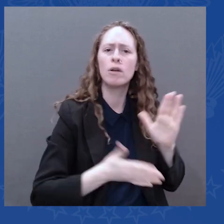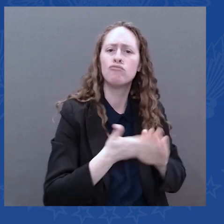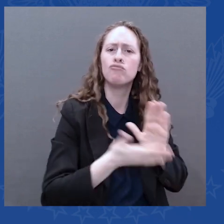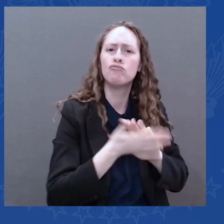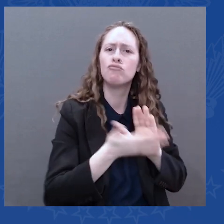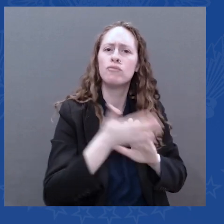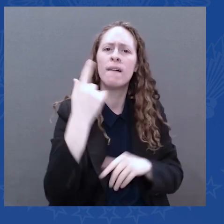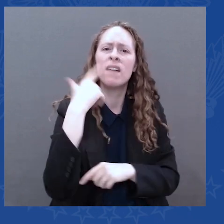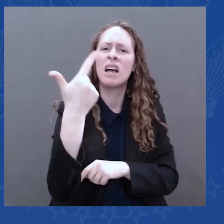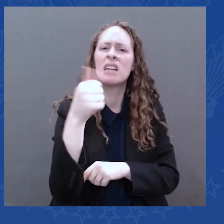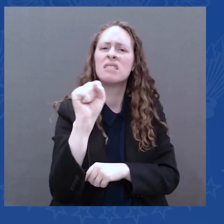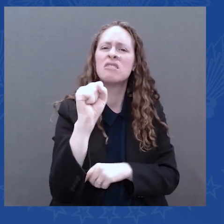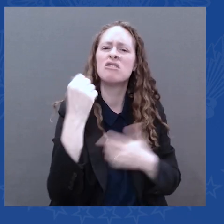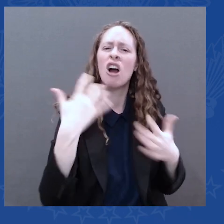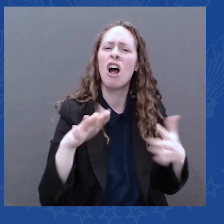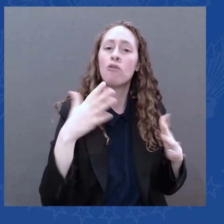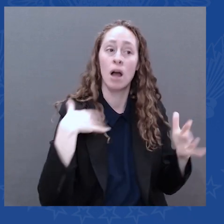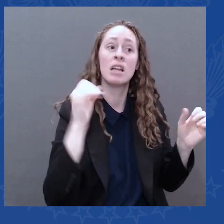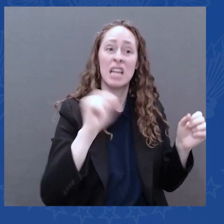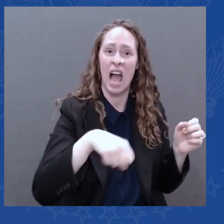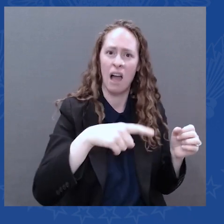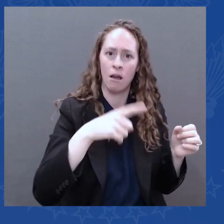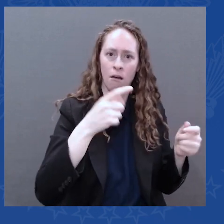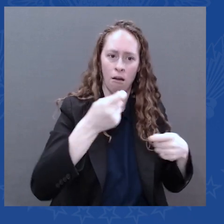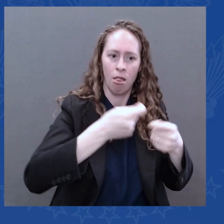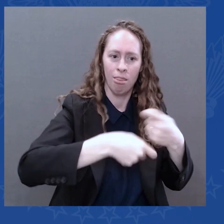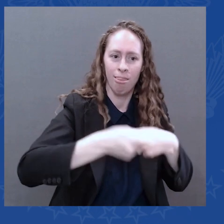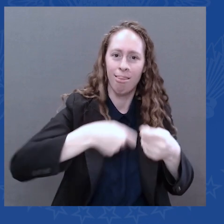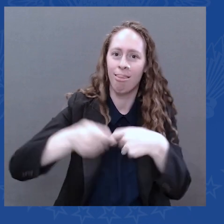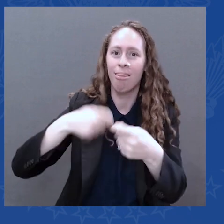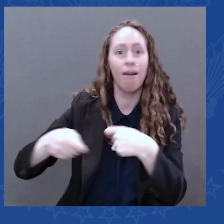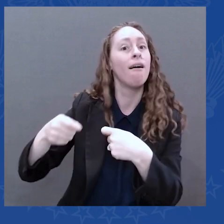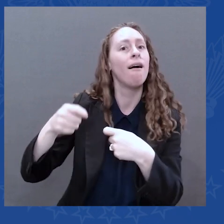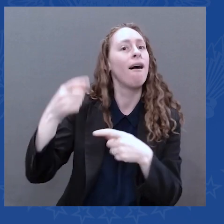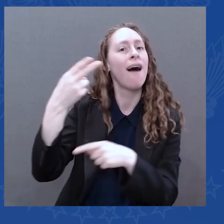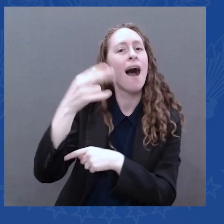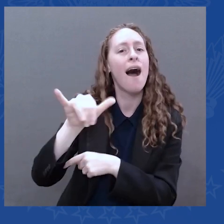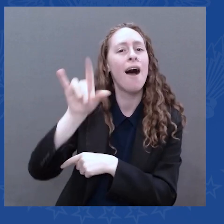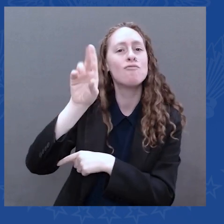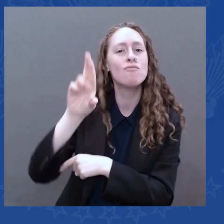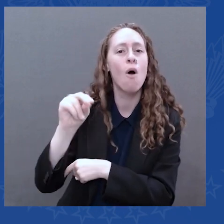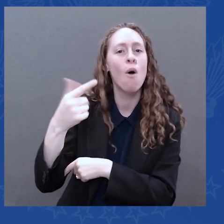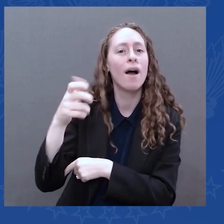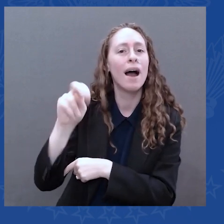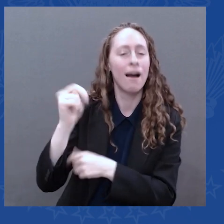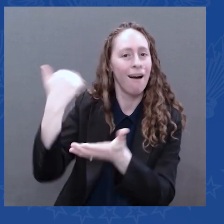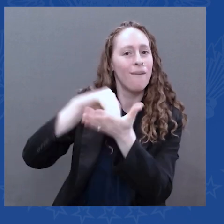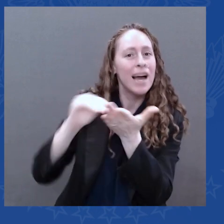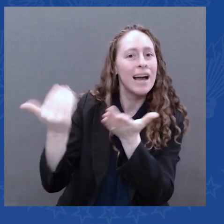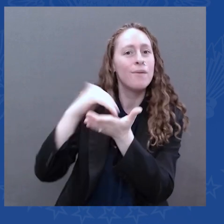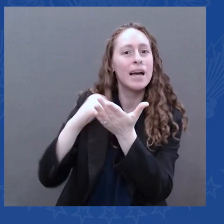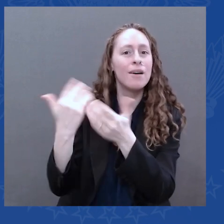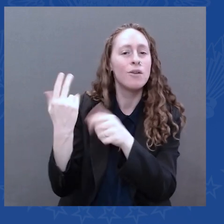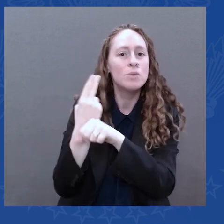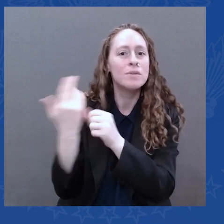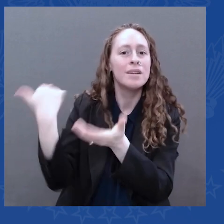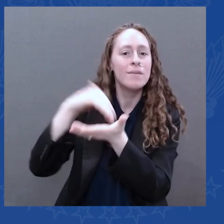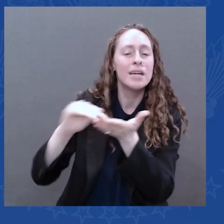So, this investment we are doing right now is also an investment in the decarbonizing of our economy.